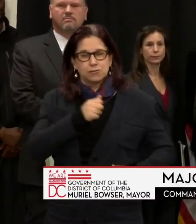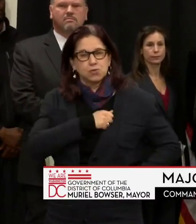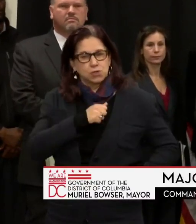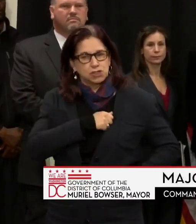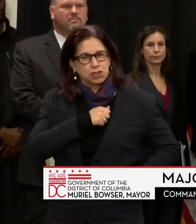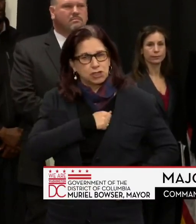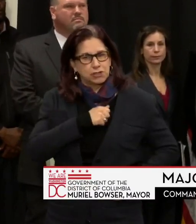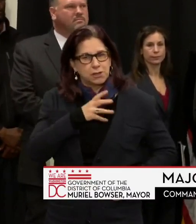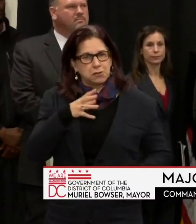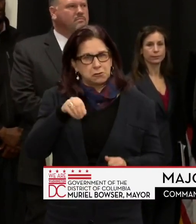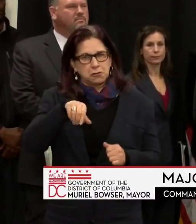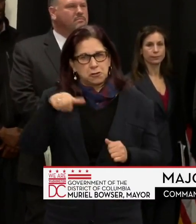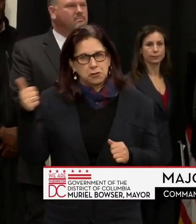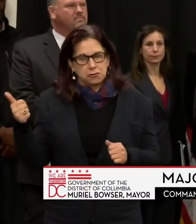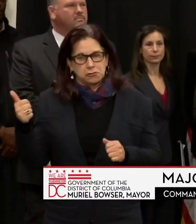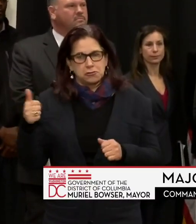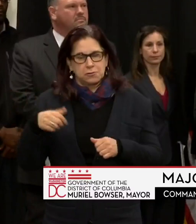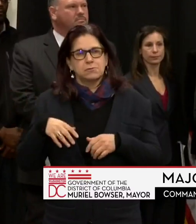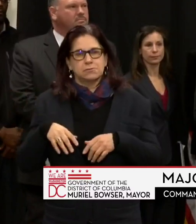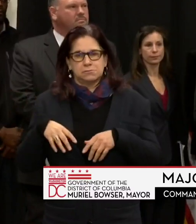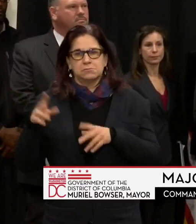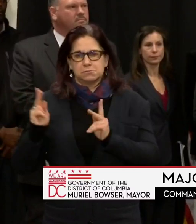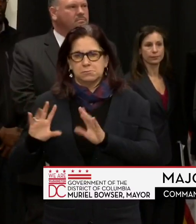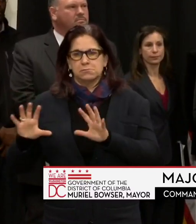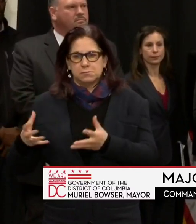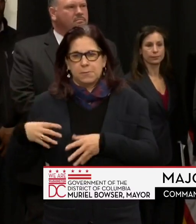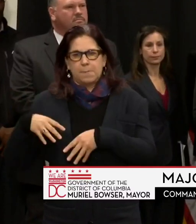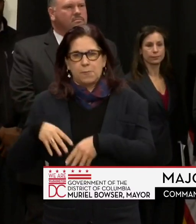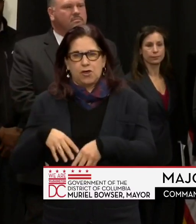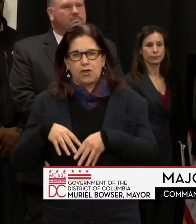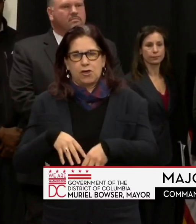CEREMONY AT FEDERAL HALL IN NEW YORK CITY AND WE ARE PROUD TO